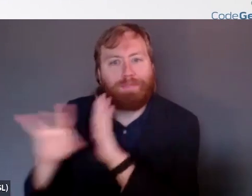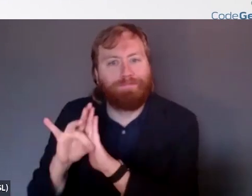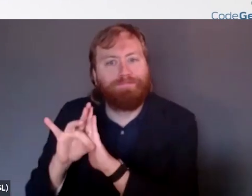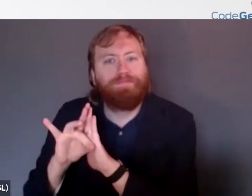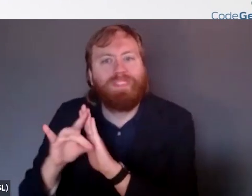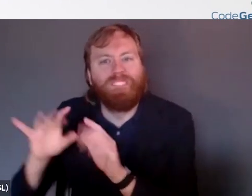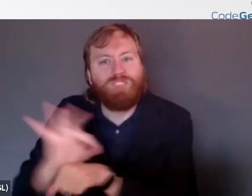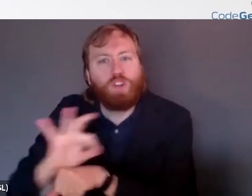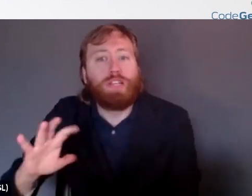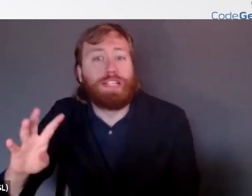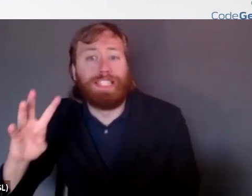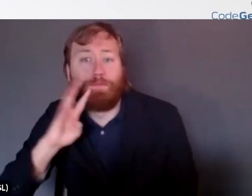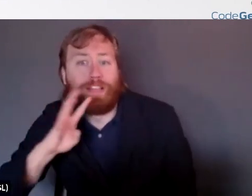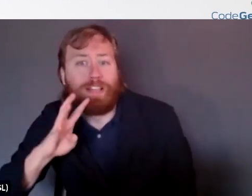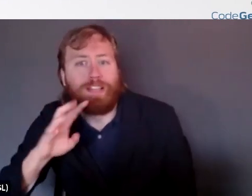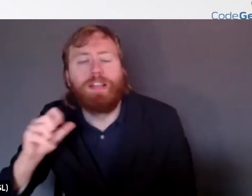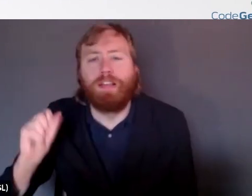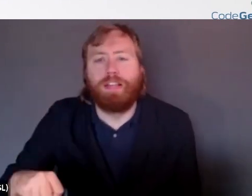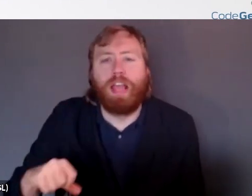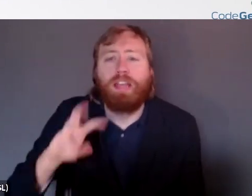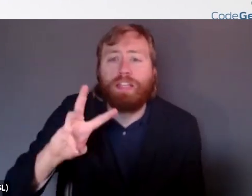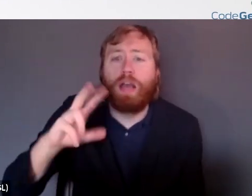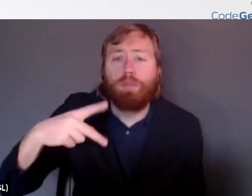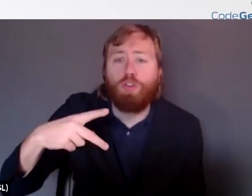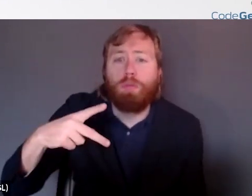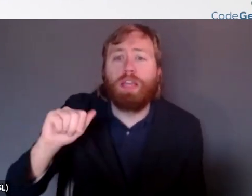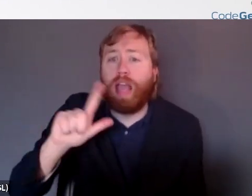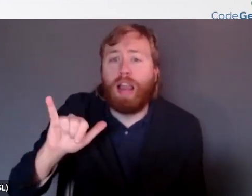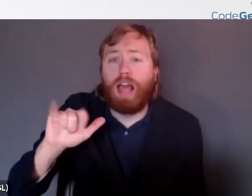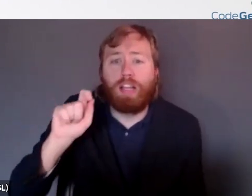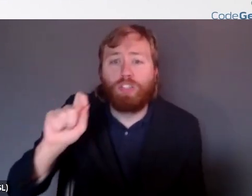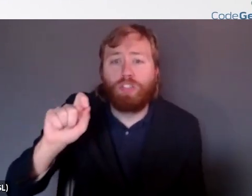so you can go to wp.a11y.speak, put in some string in there,